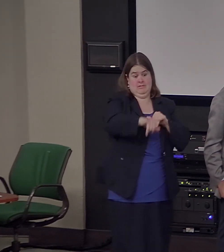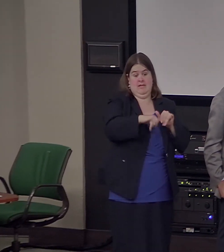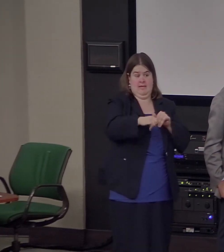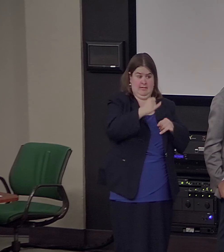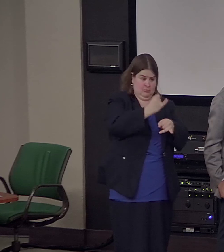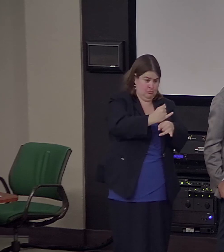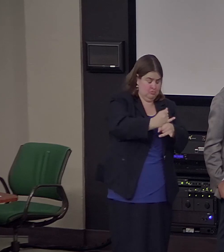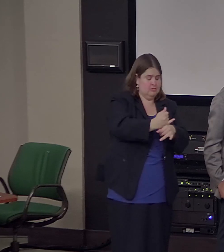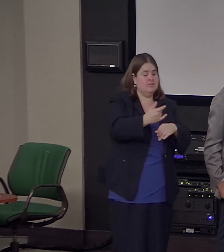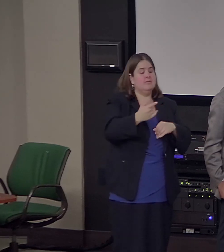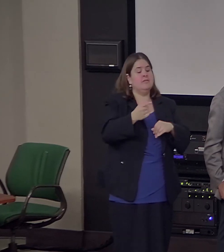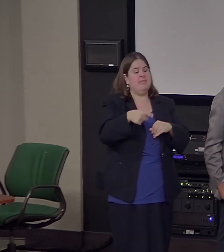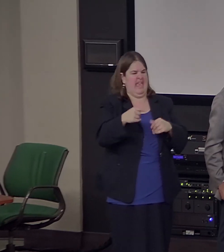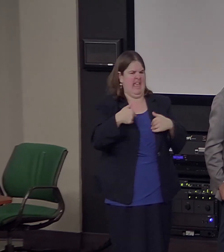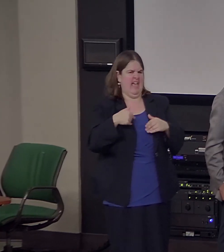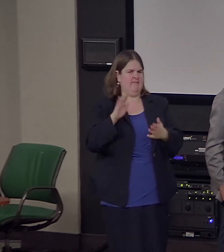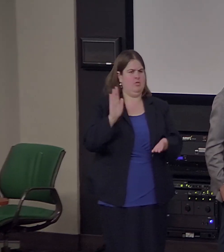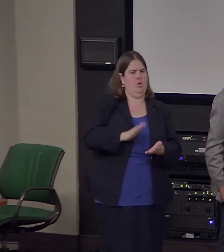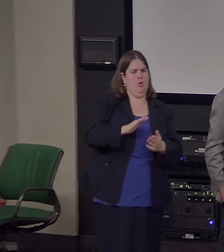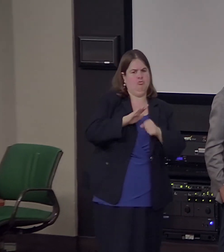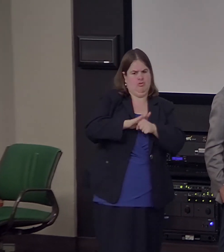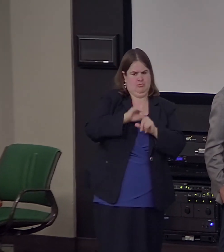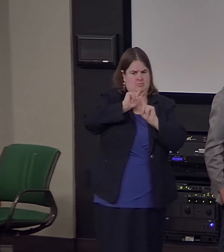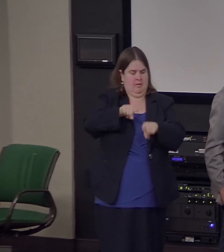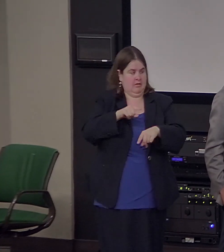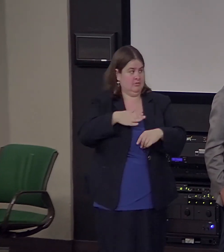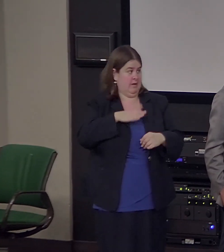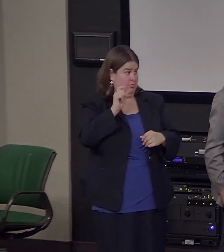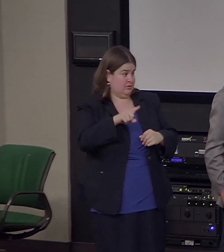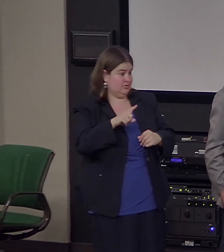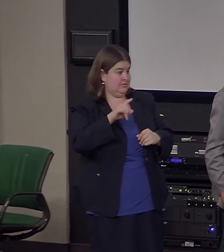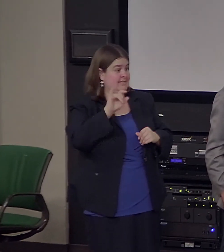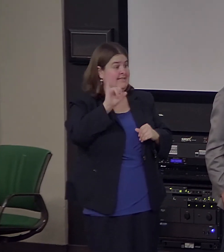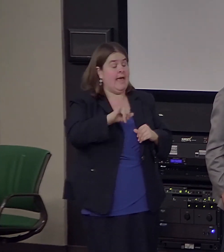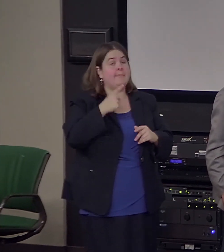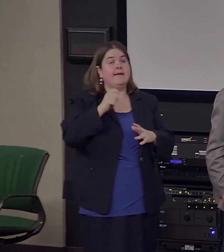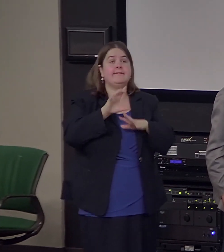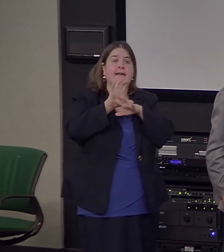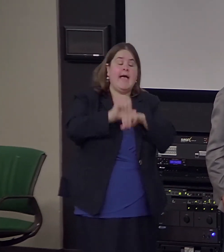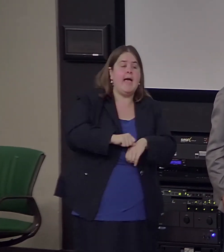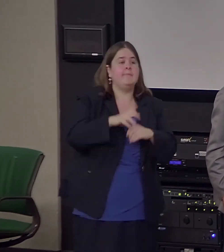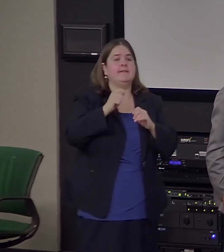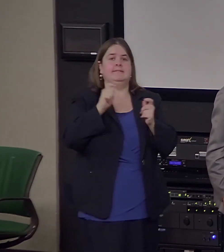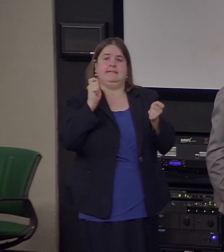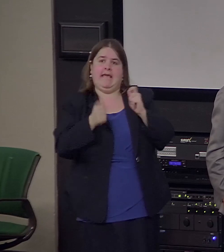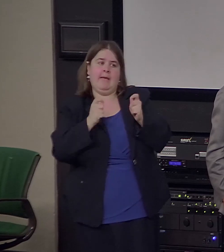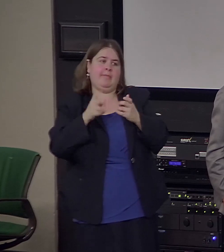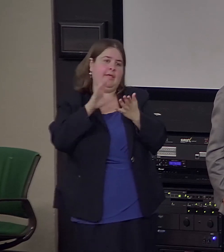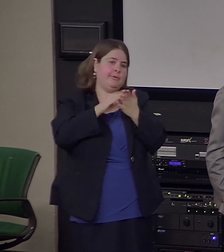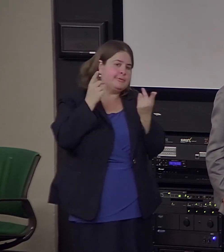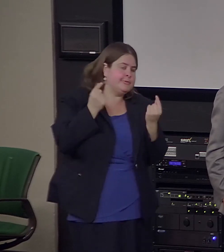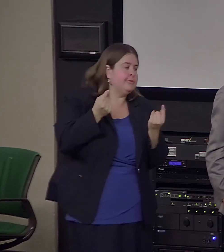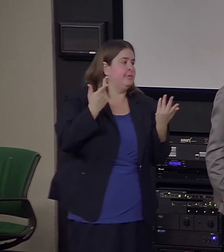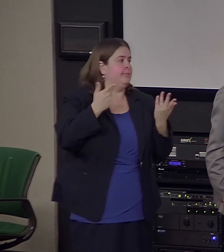a very low stress response is it habituation or adaptation because they have been so much stressed